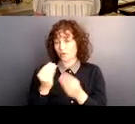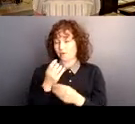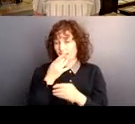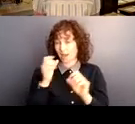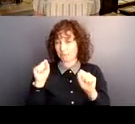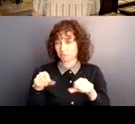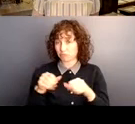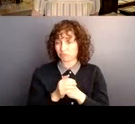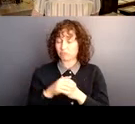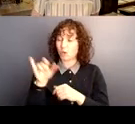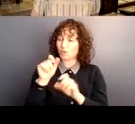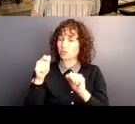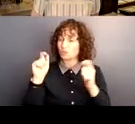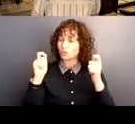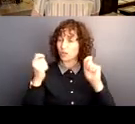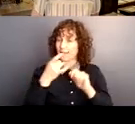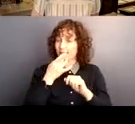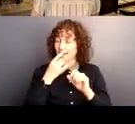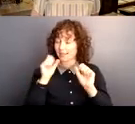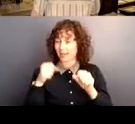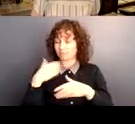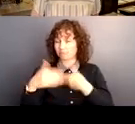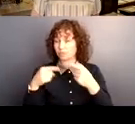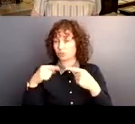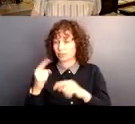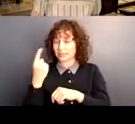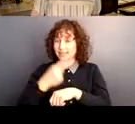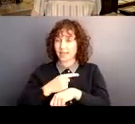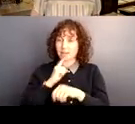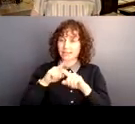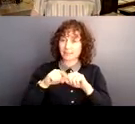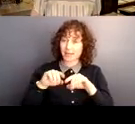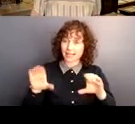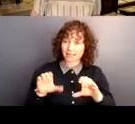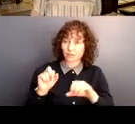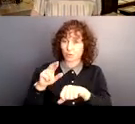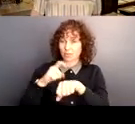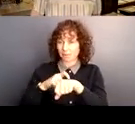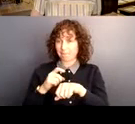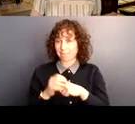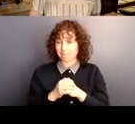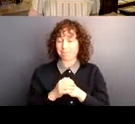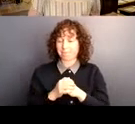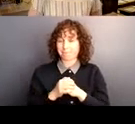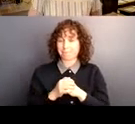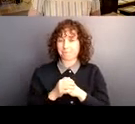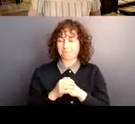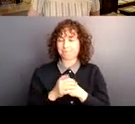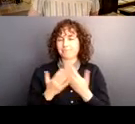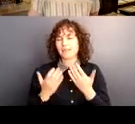You may also change your lighting throughout the day depending on the activity or time of day. When it comes to colors,